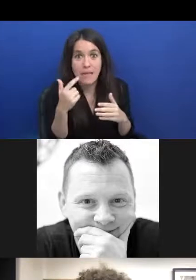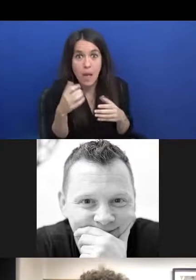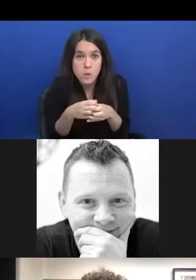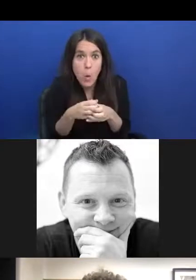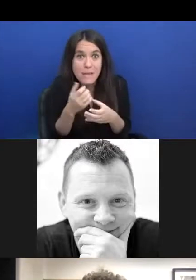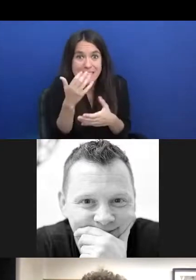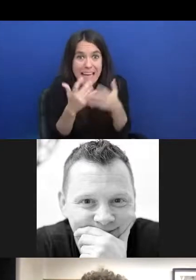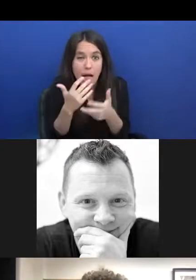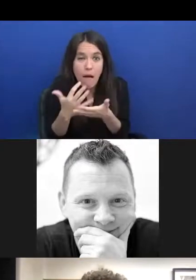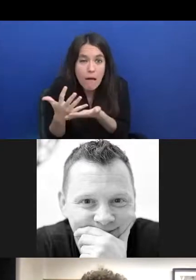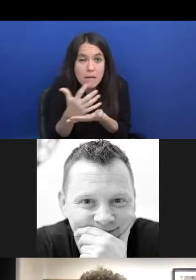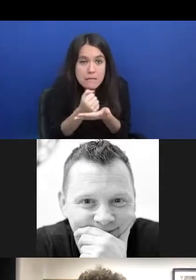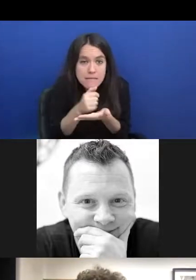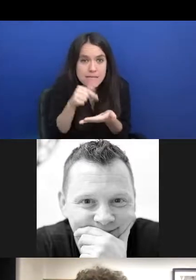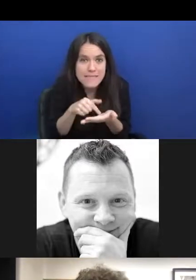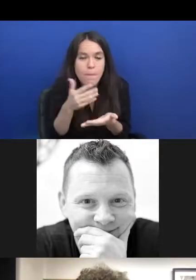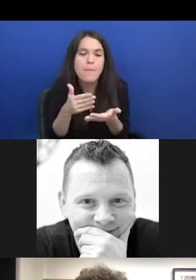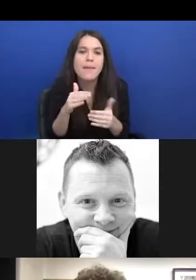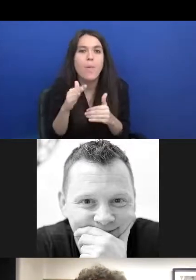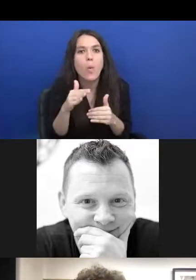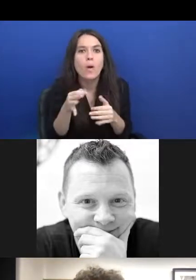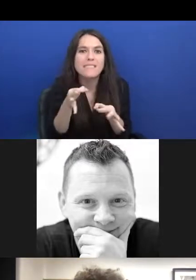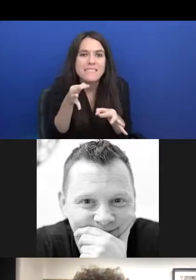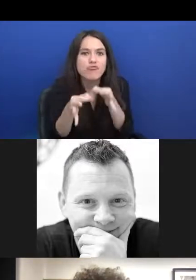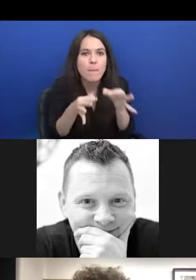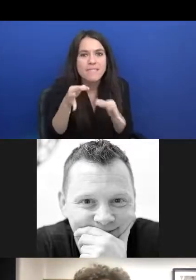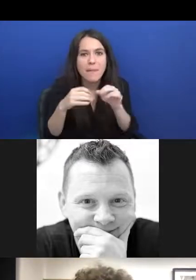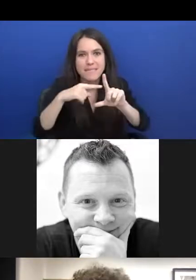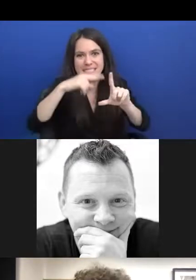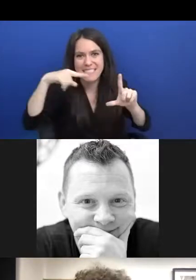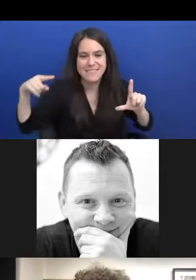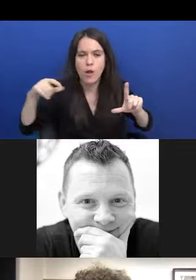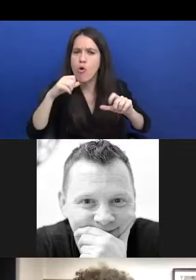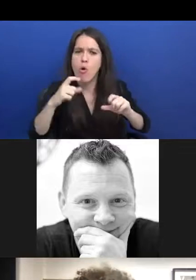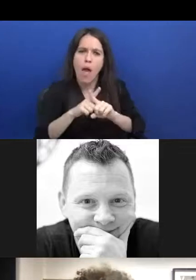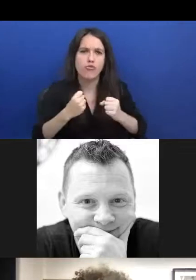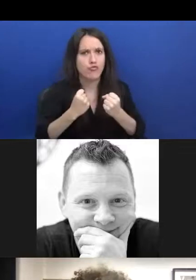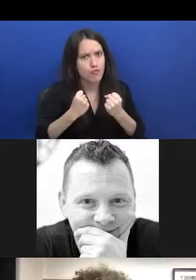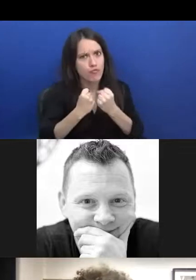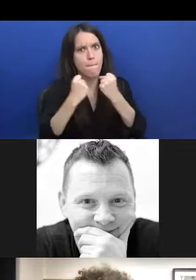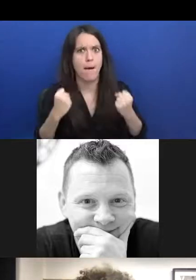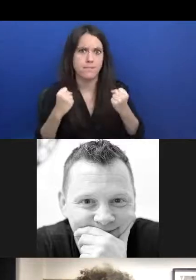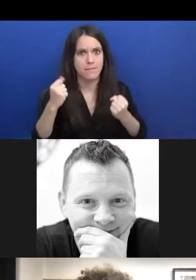have more descriptive statistics than a really robust amount of data to do various analyses with